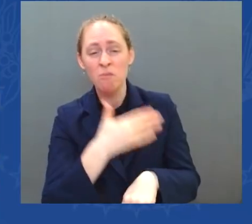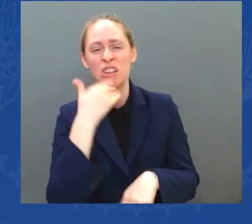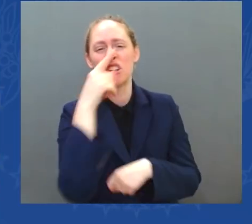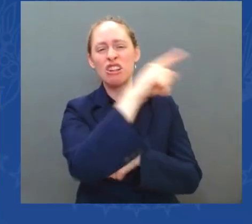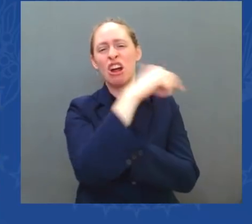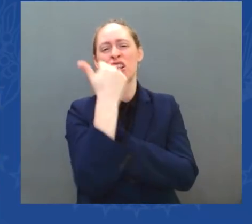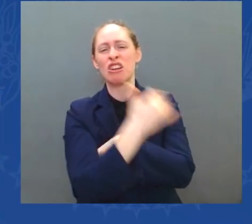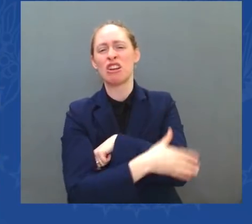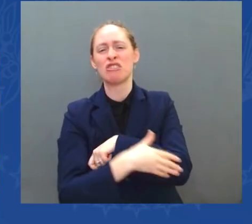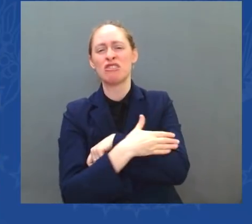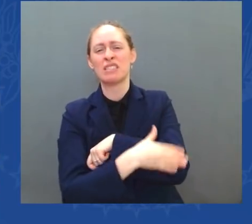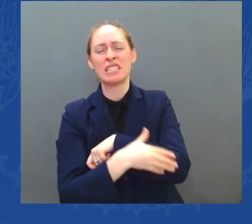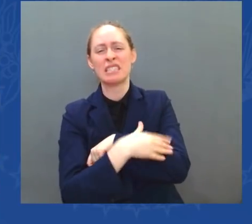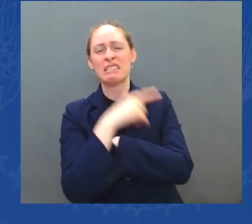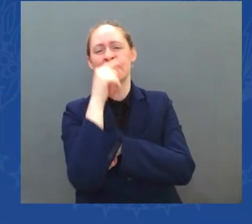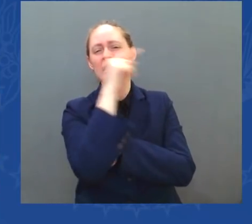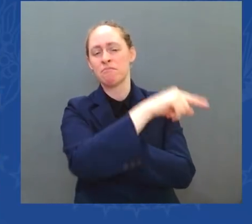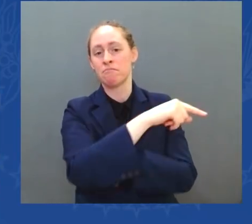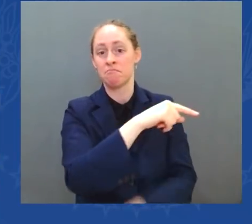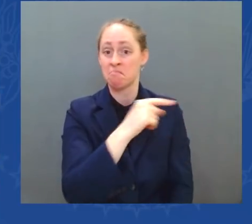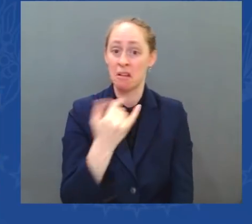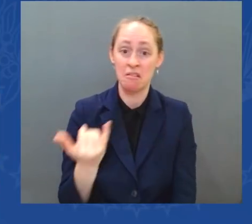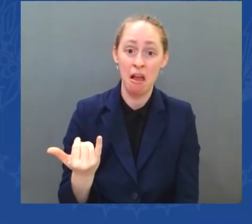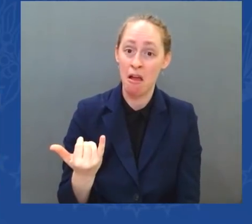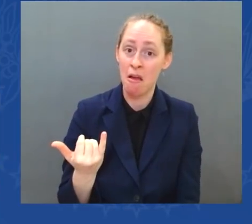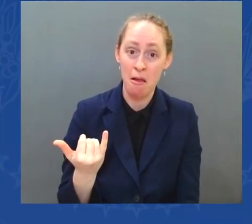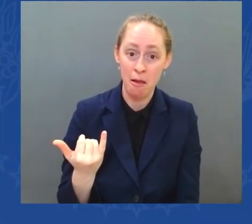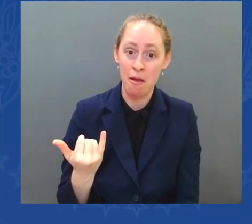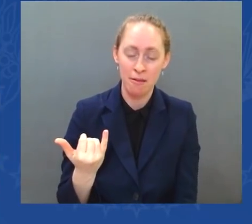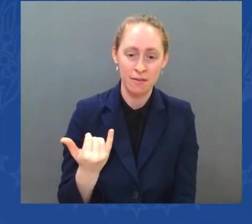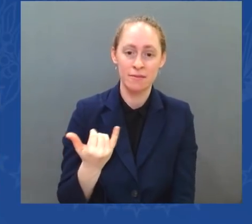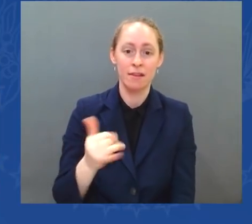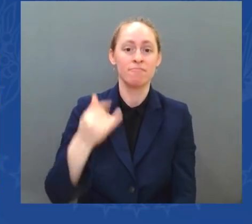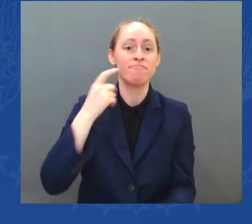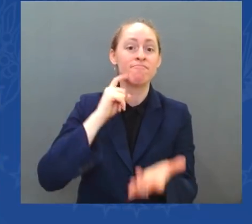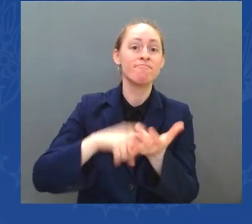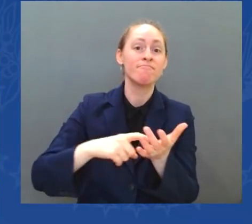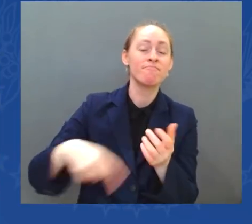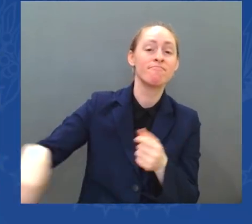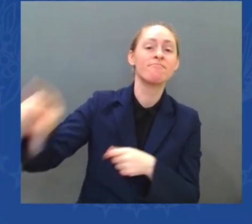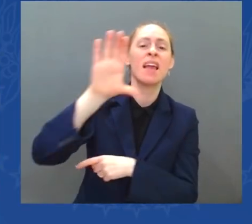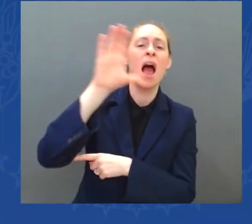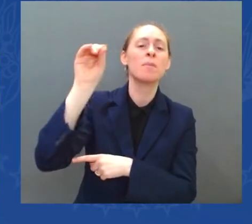asked to come and see me a little over a month ago. He's building a semiconductor mega site